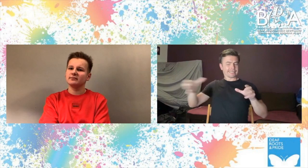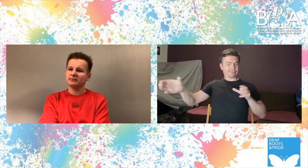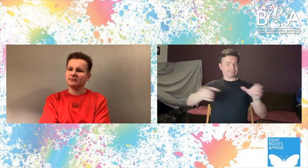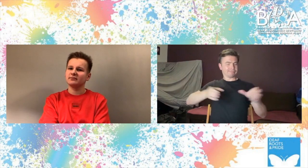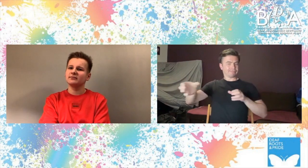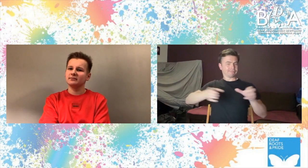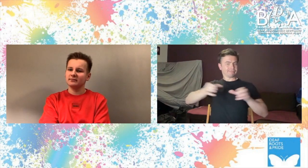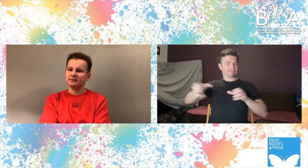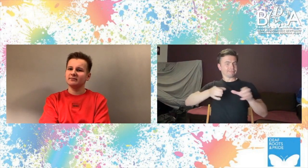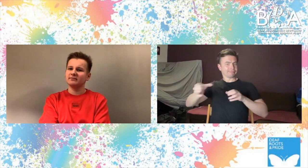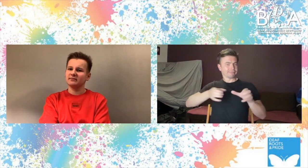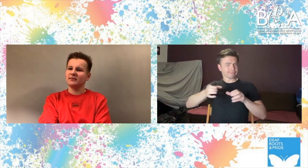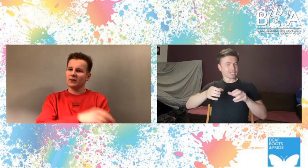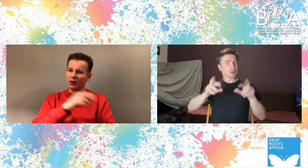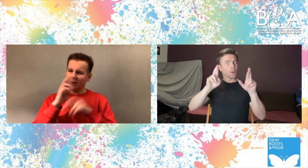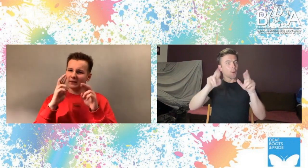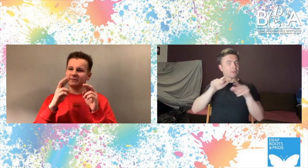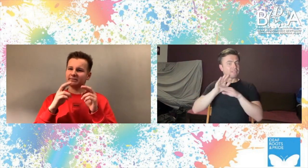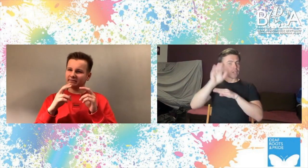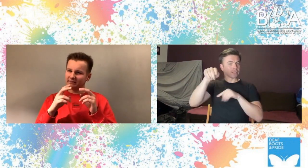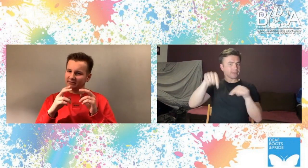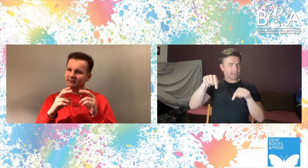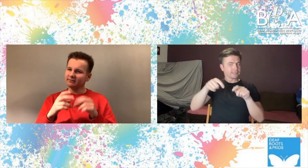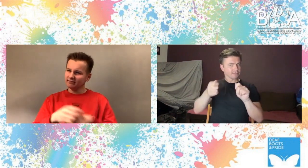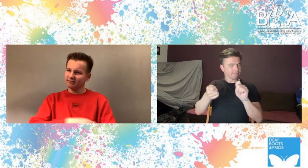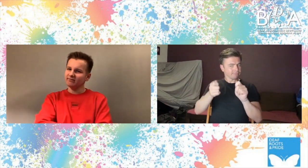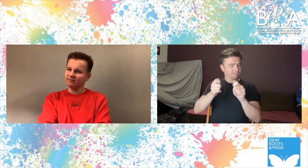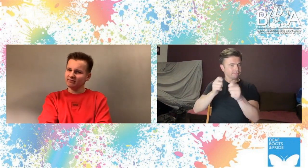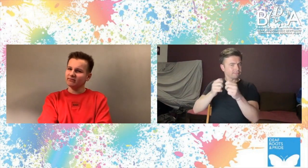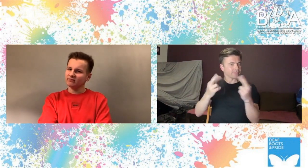That’s what I would like to see in the future.